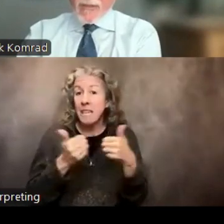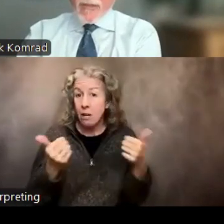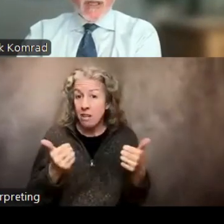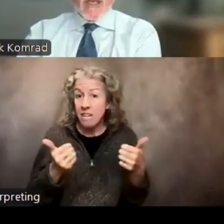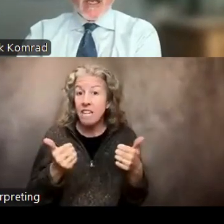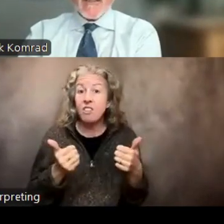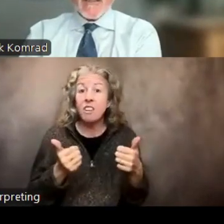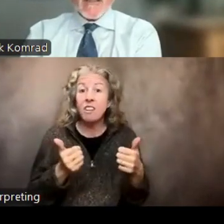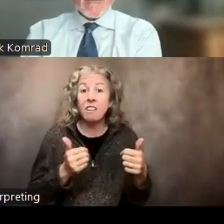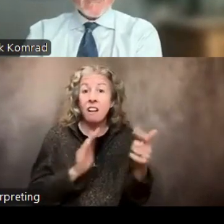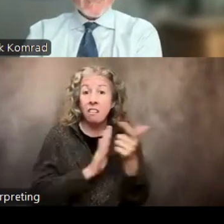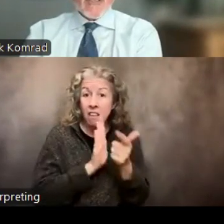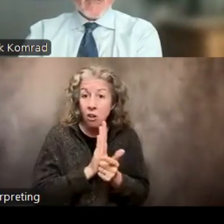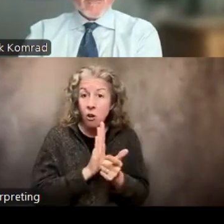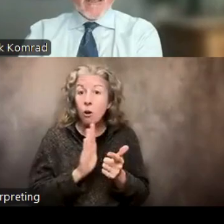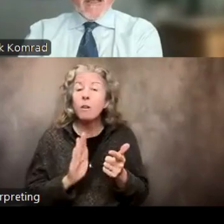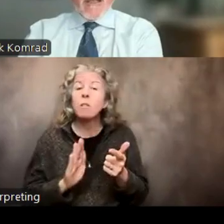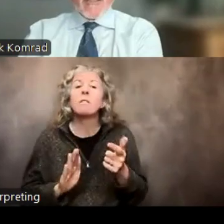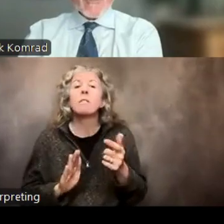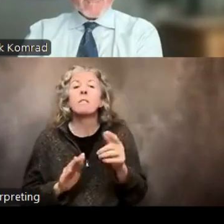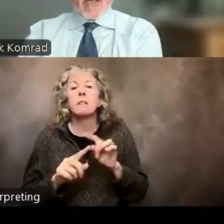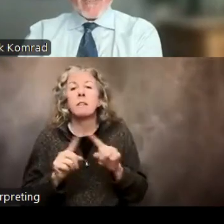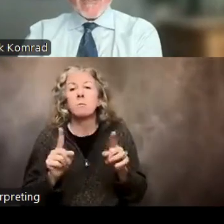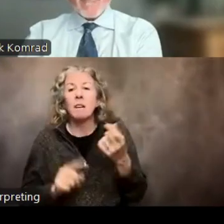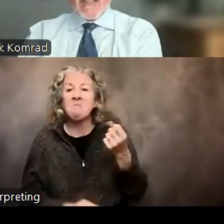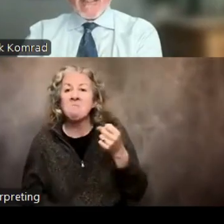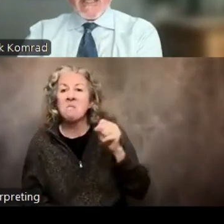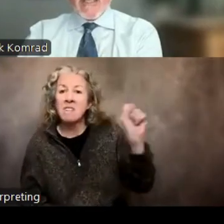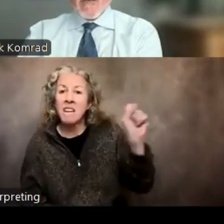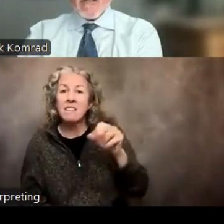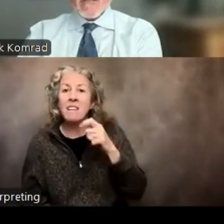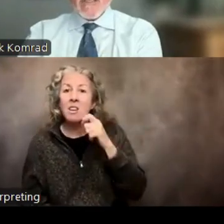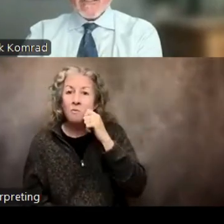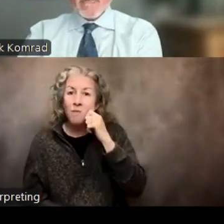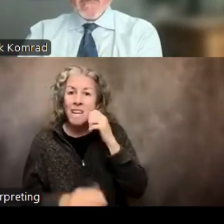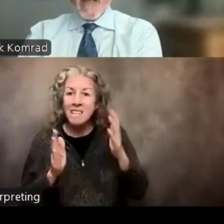criminalized. So just because something is legal doesn't mean